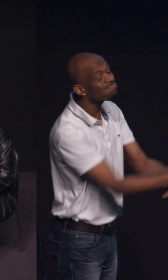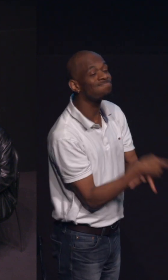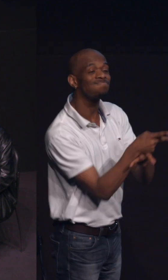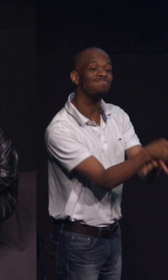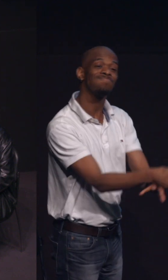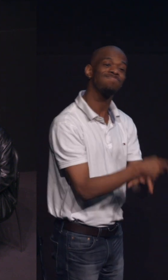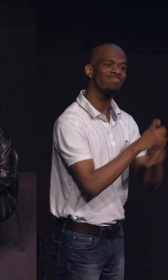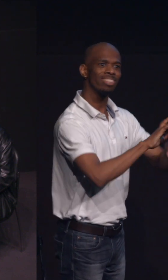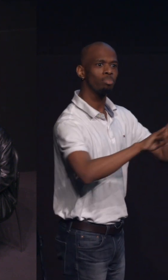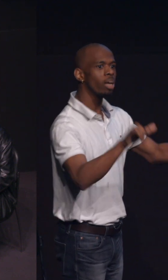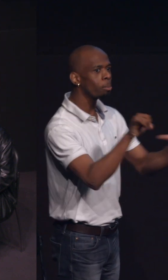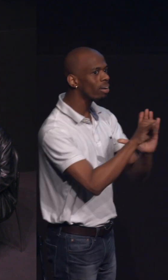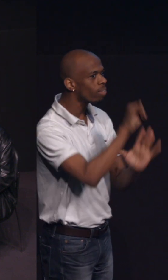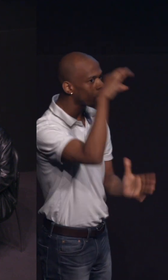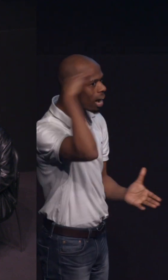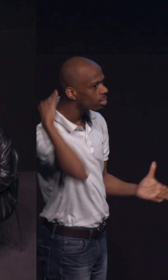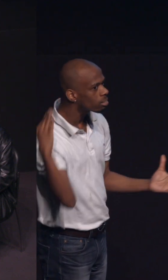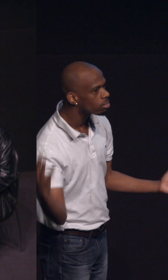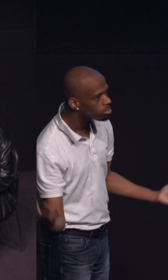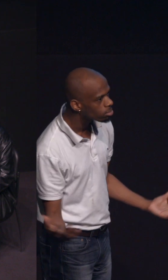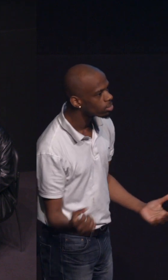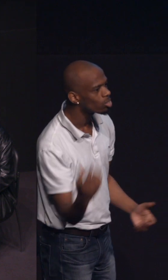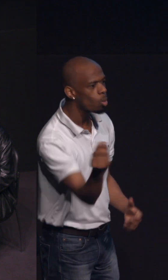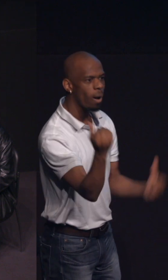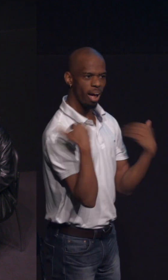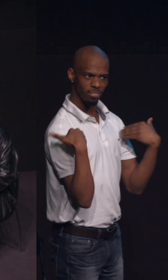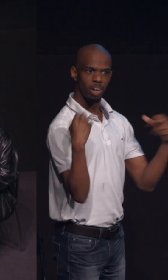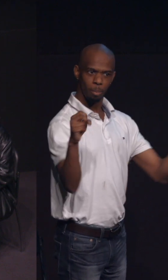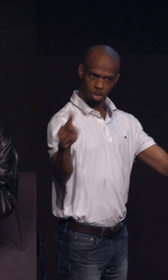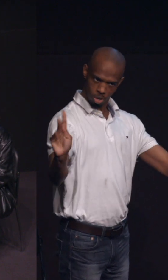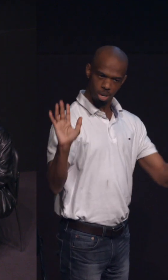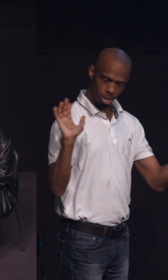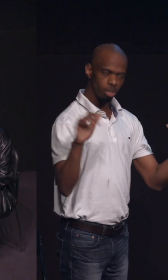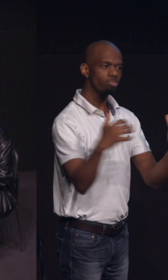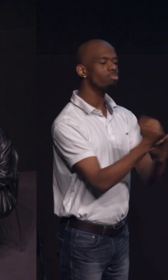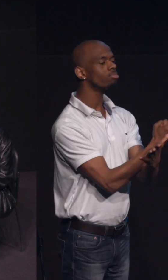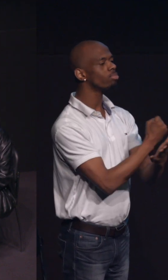I have had the opportunity to have--I kind of basically walked